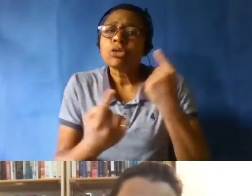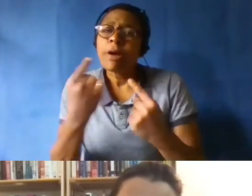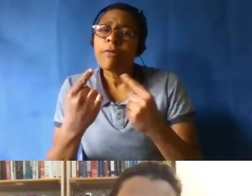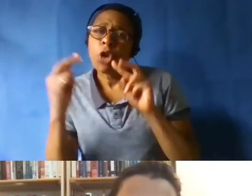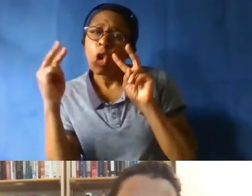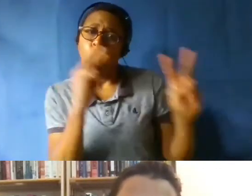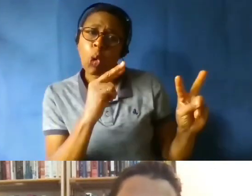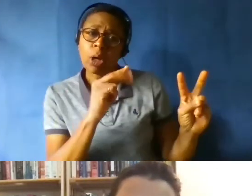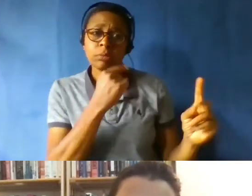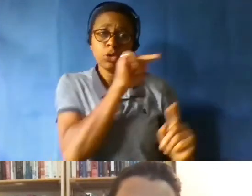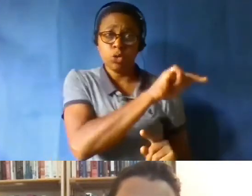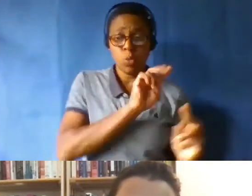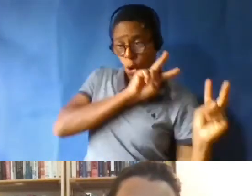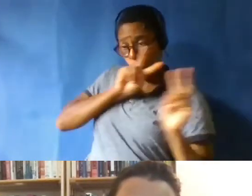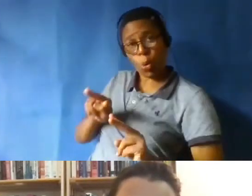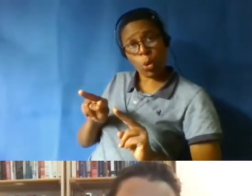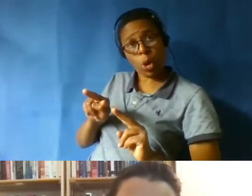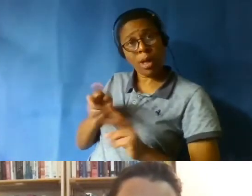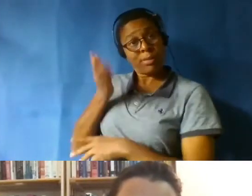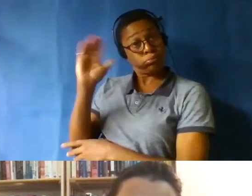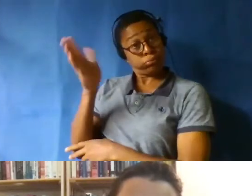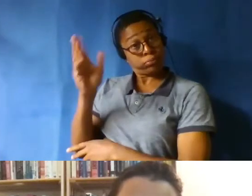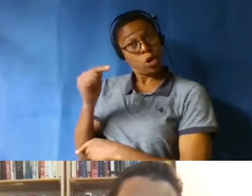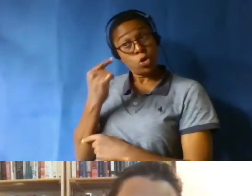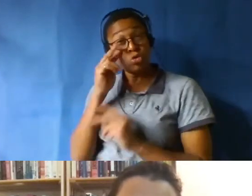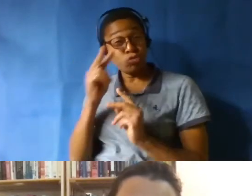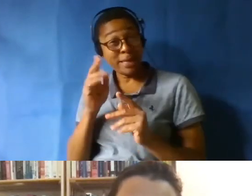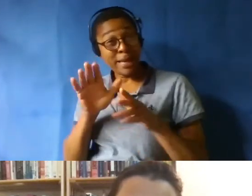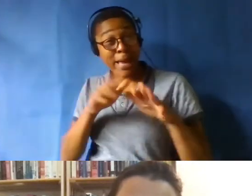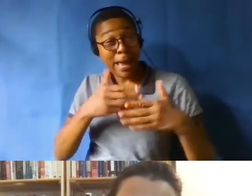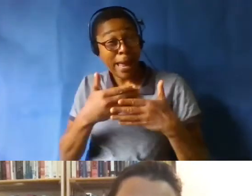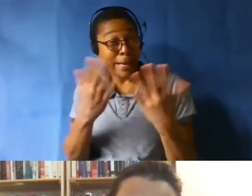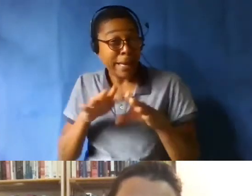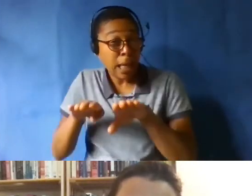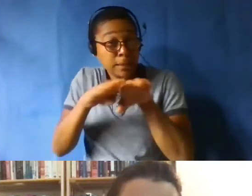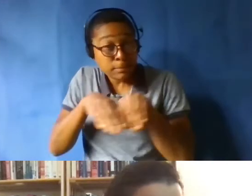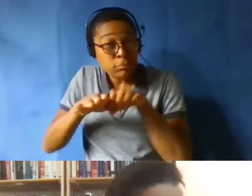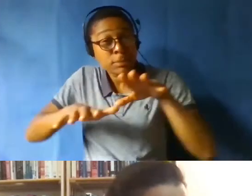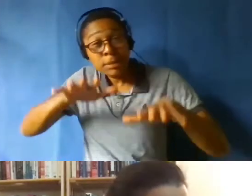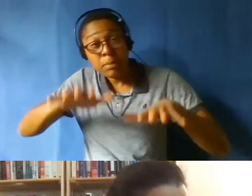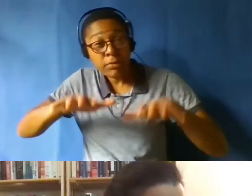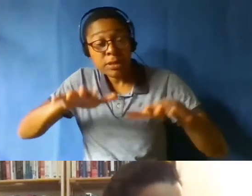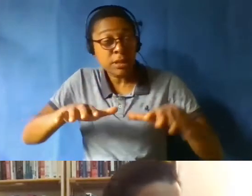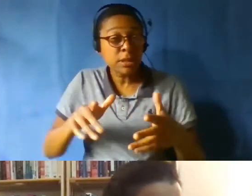and how Jiyia's presentation on sort of transnational capitalism plays into the